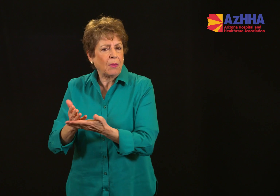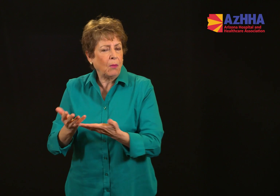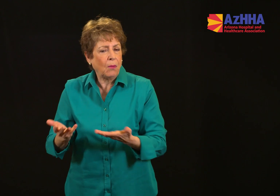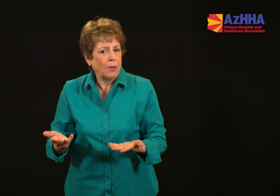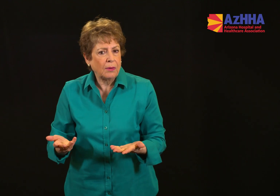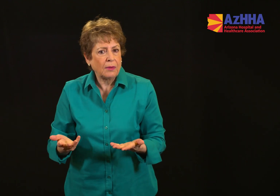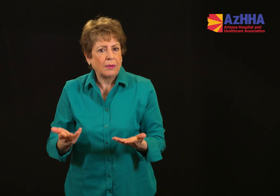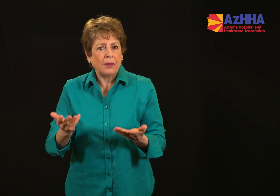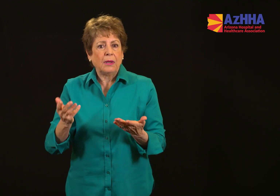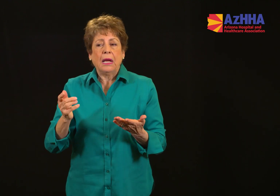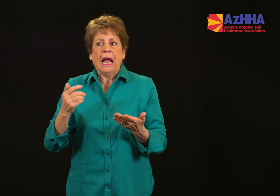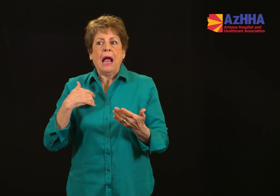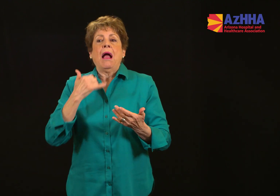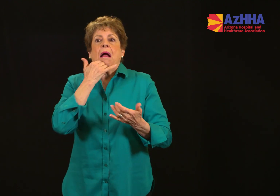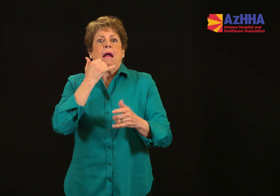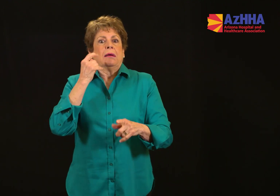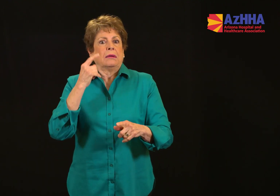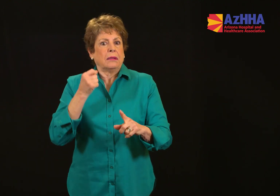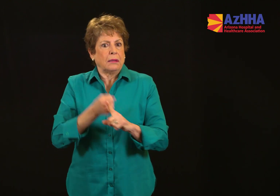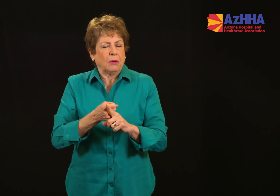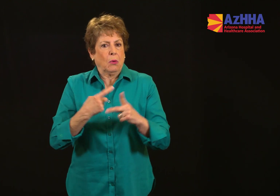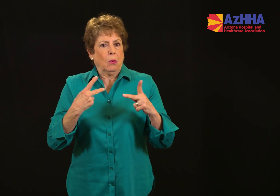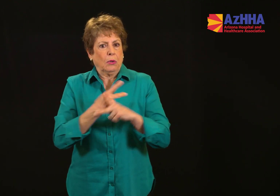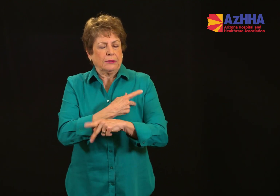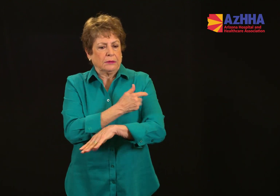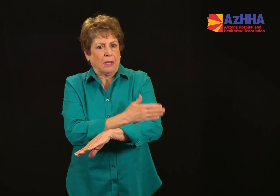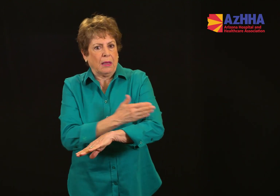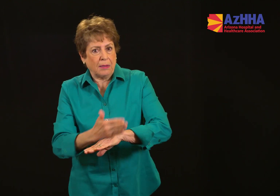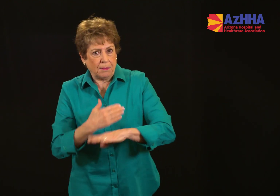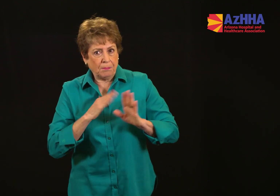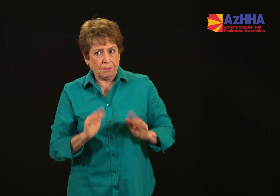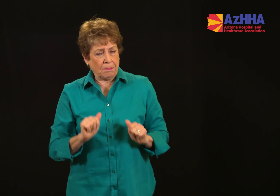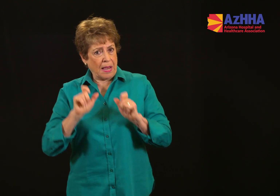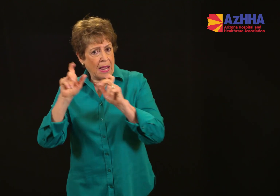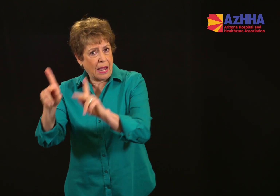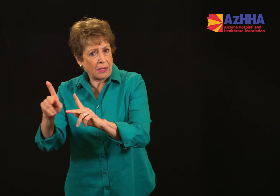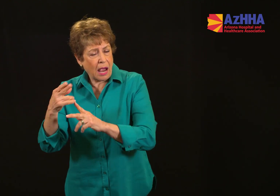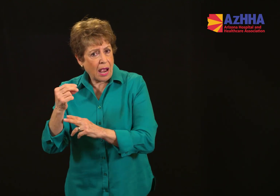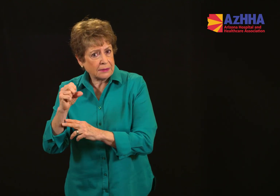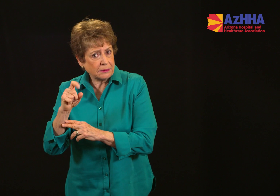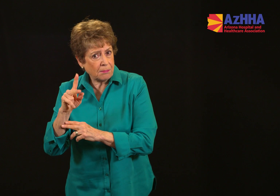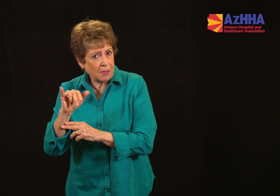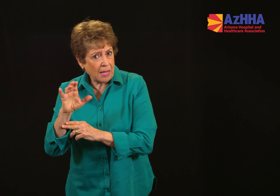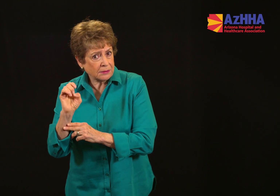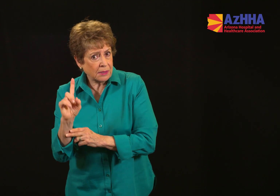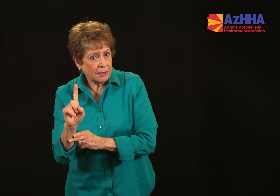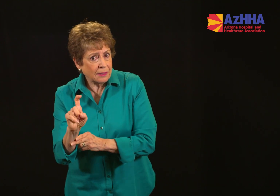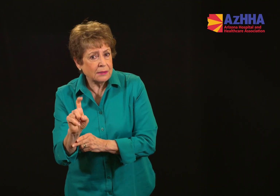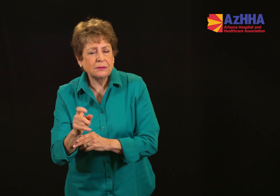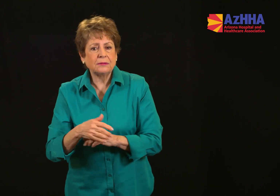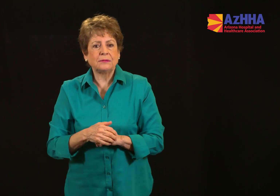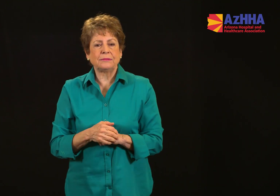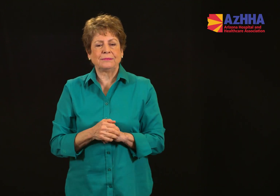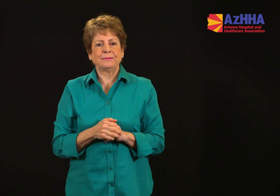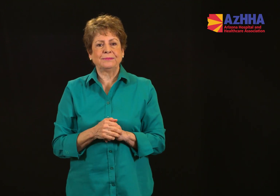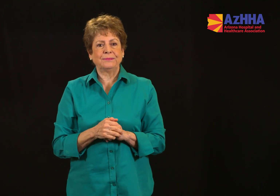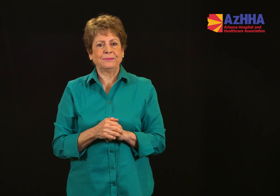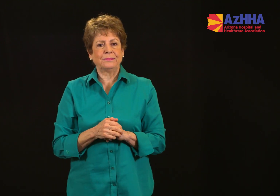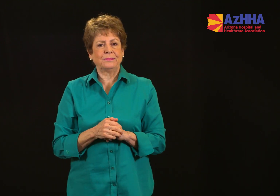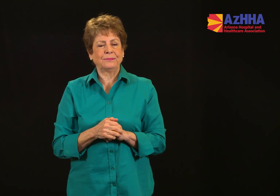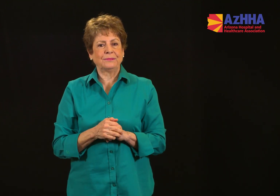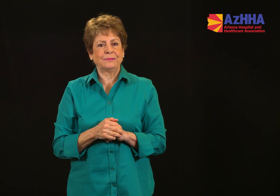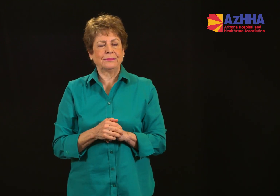again?